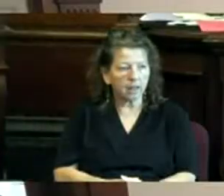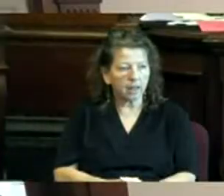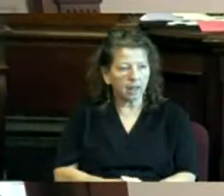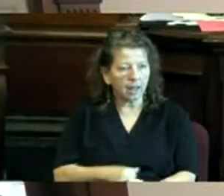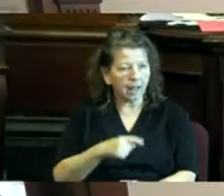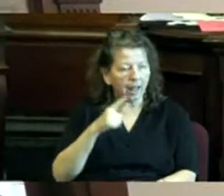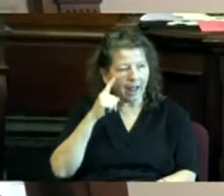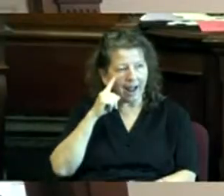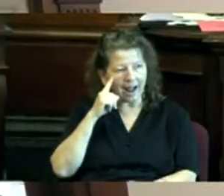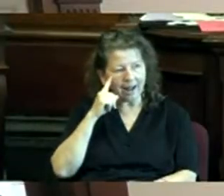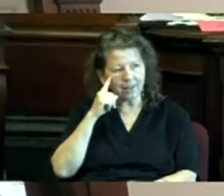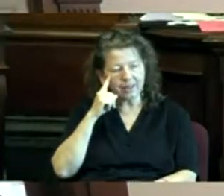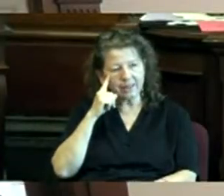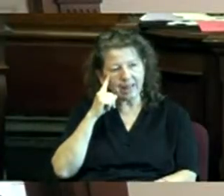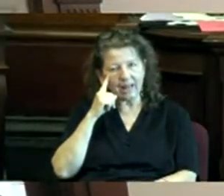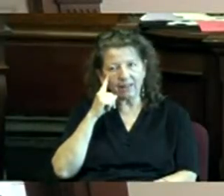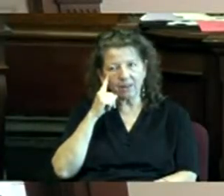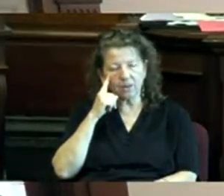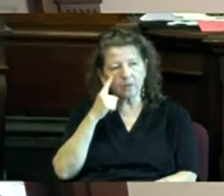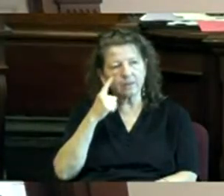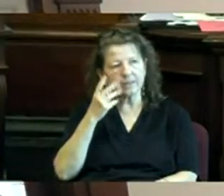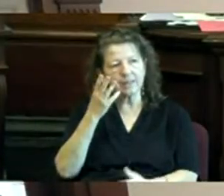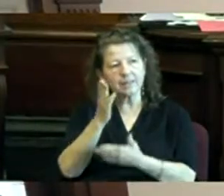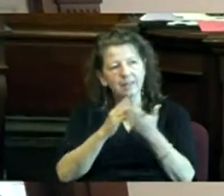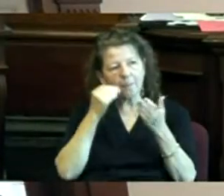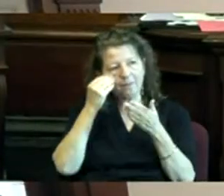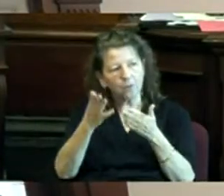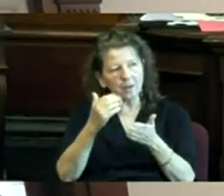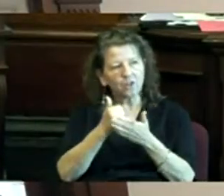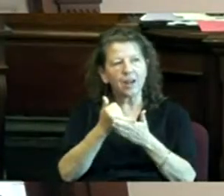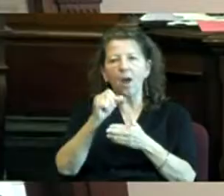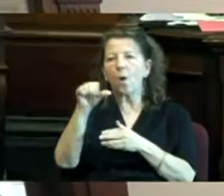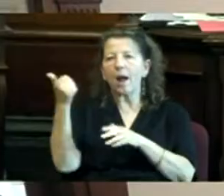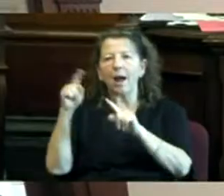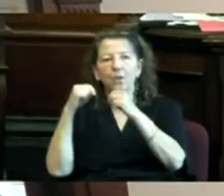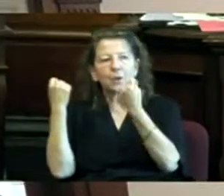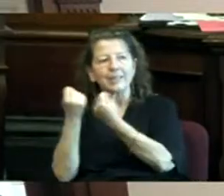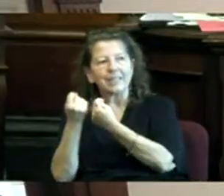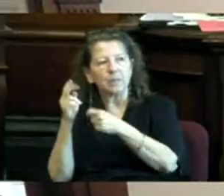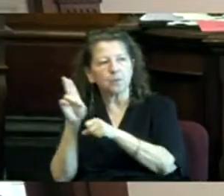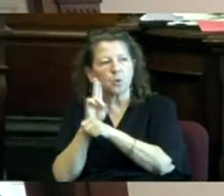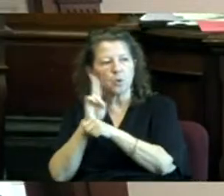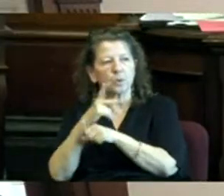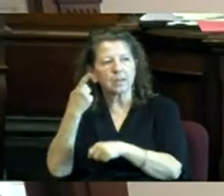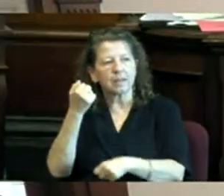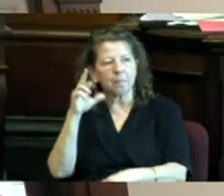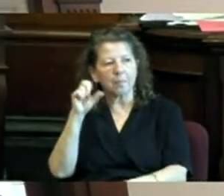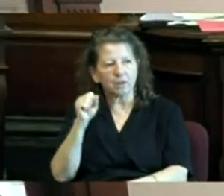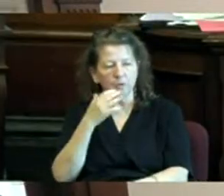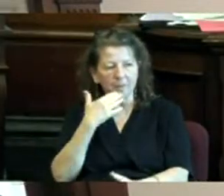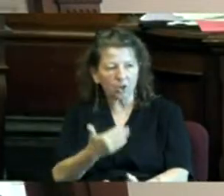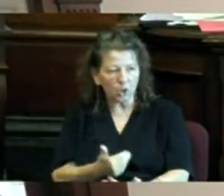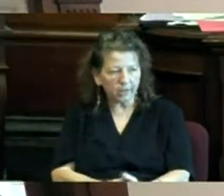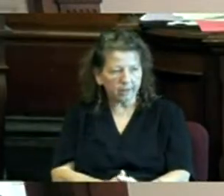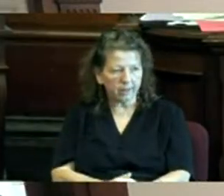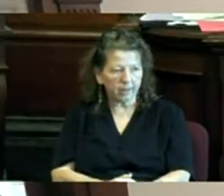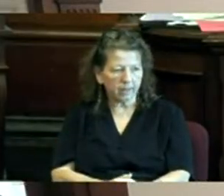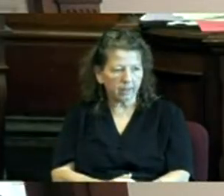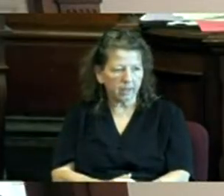Yeah. And I think that there are a there's a wealth of information of how other teams